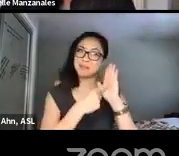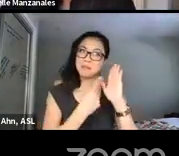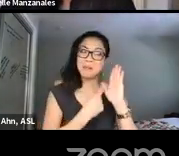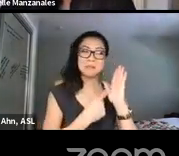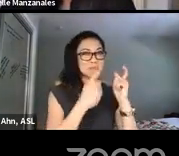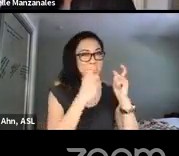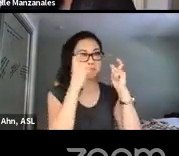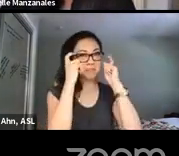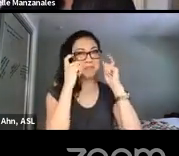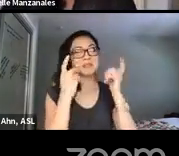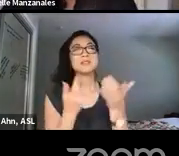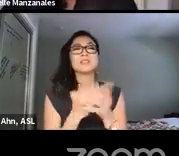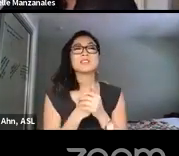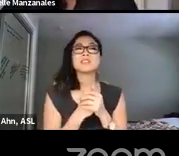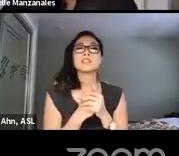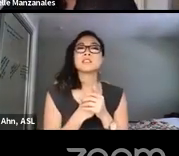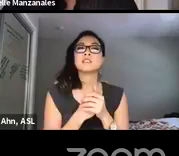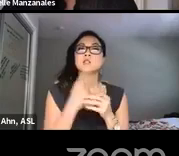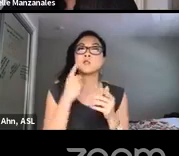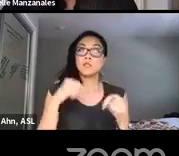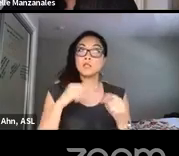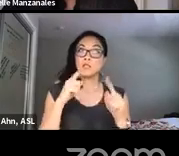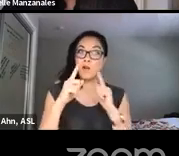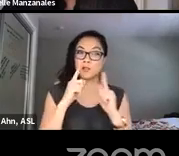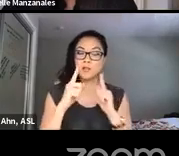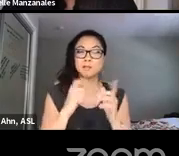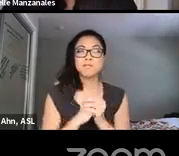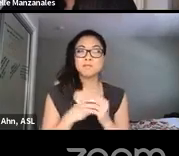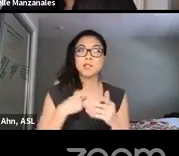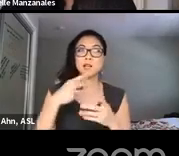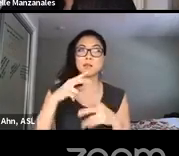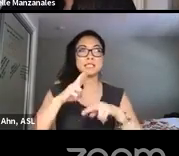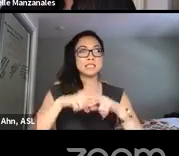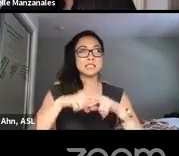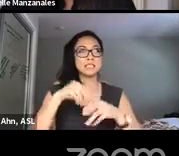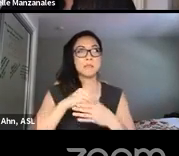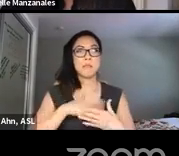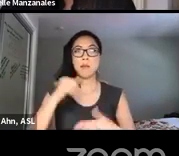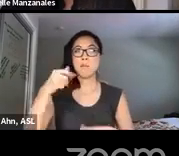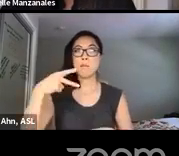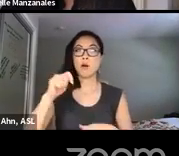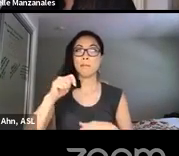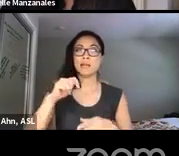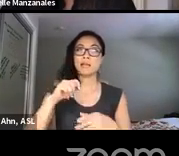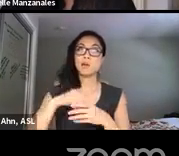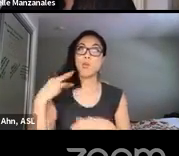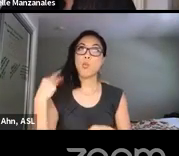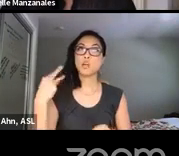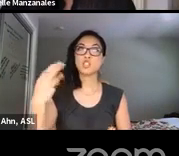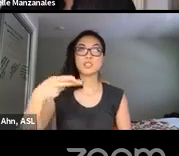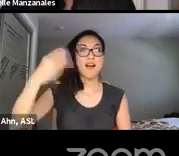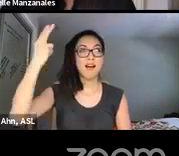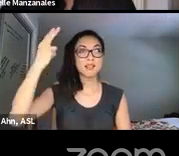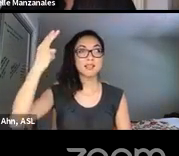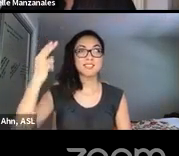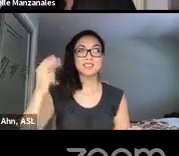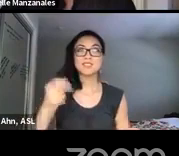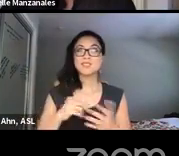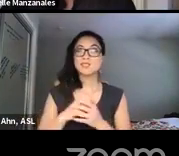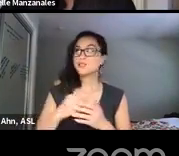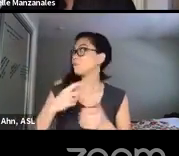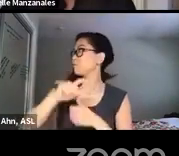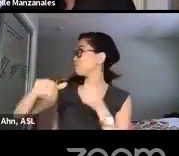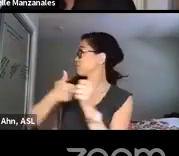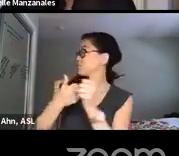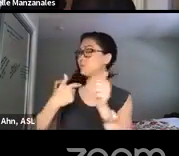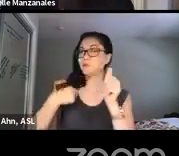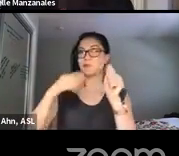Latina. She/her/hers are my pronouns. I acknowledge I'm on the land of the Lenape people. Today,